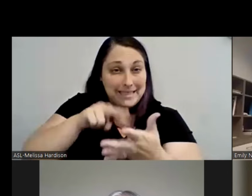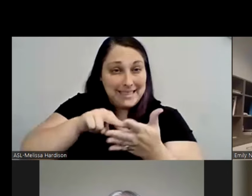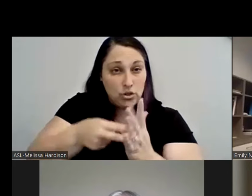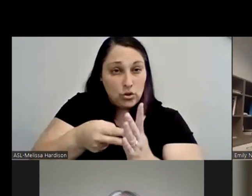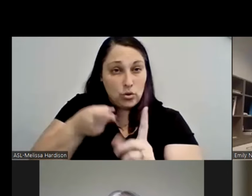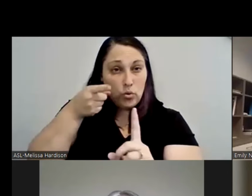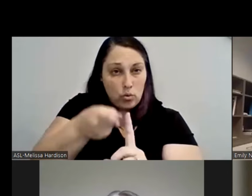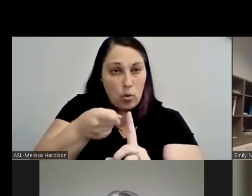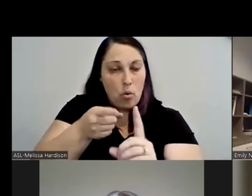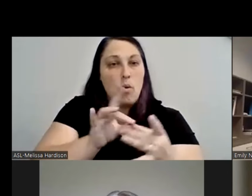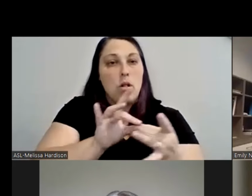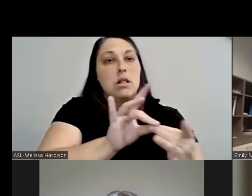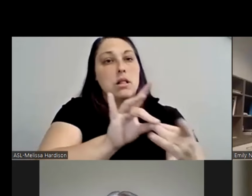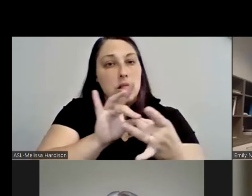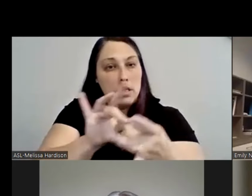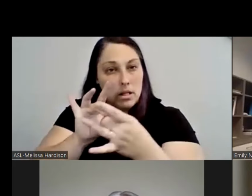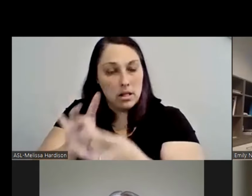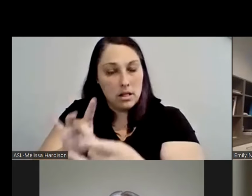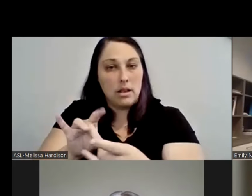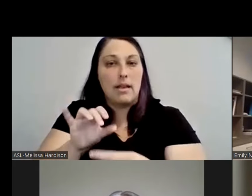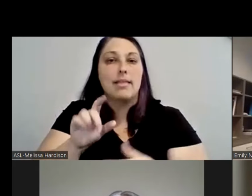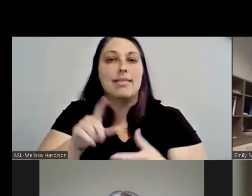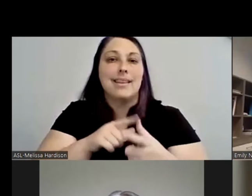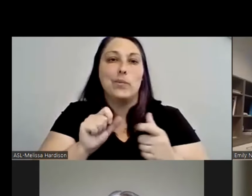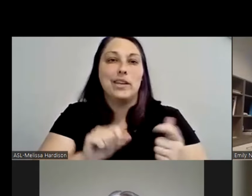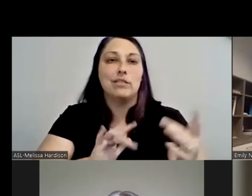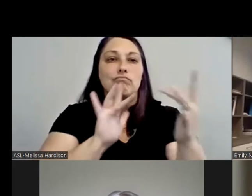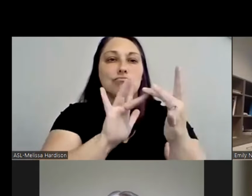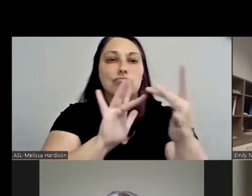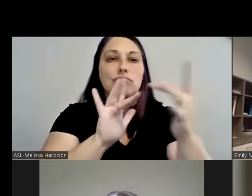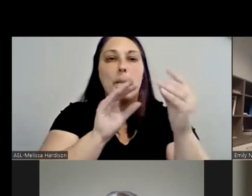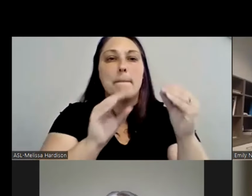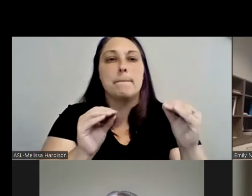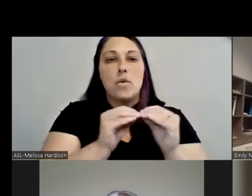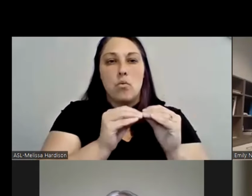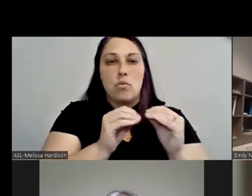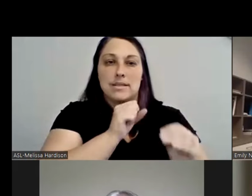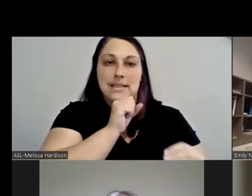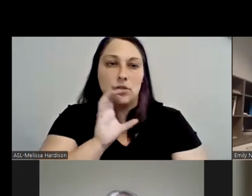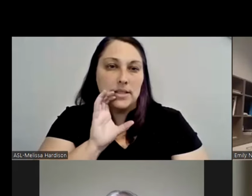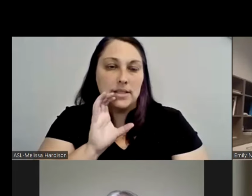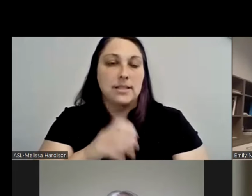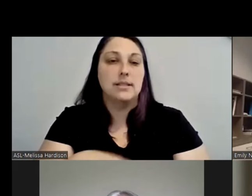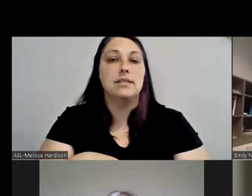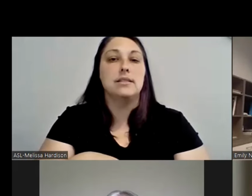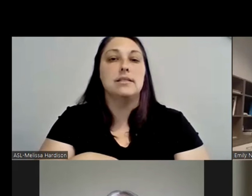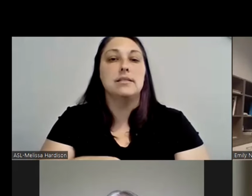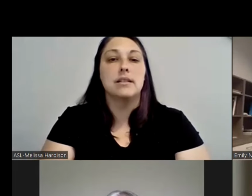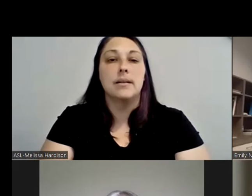The work at the Housing and Services, designed to serve